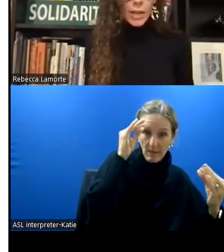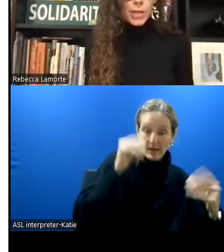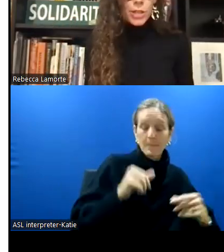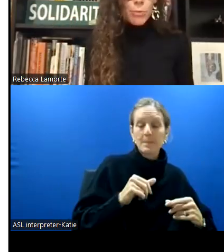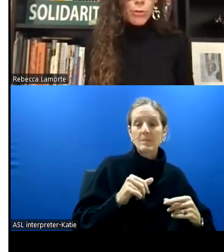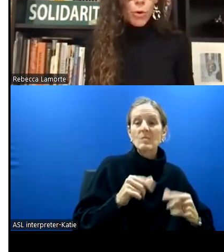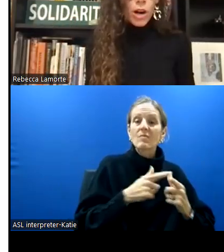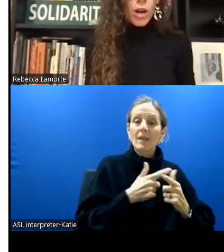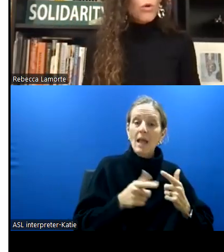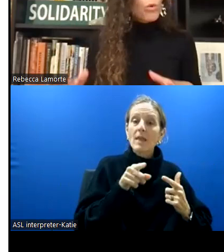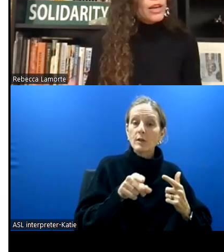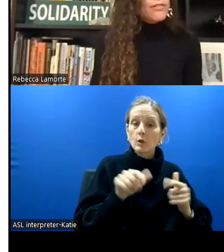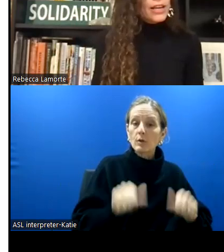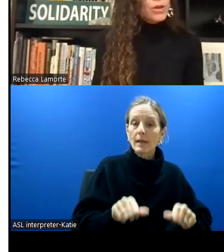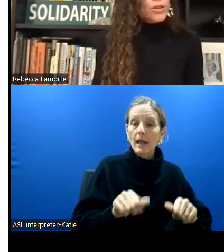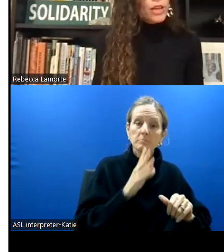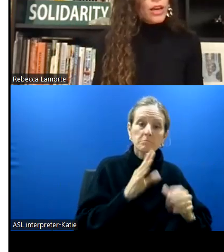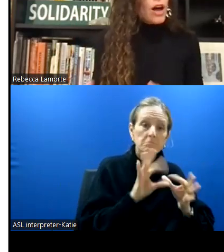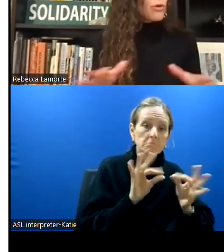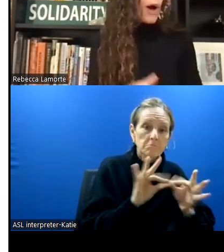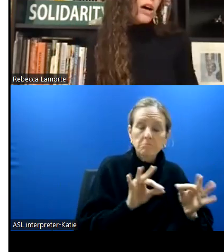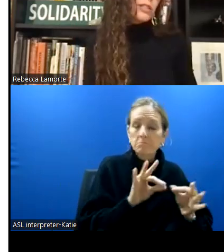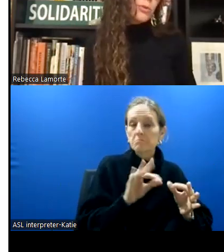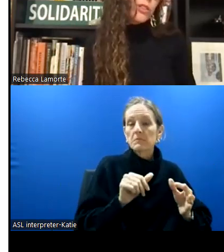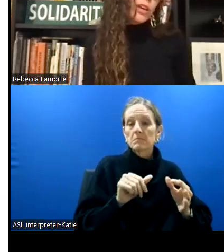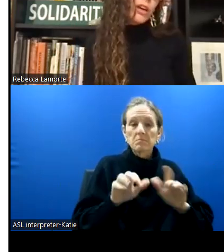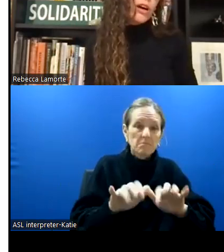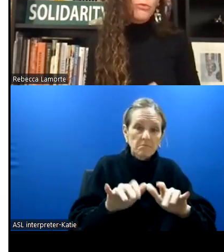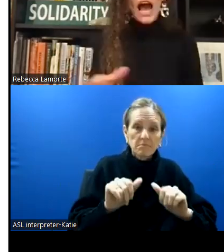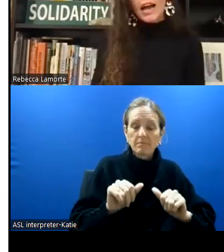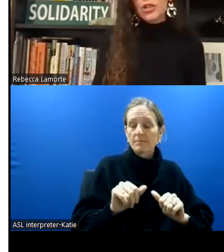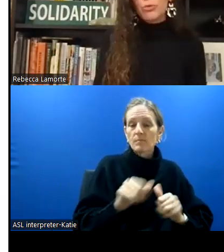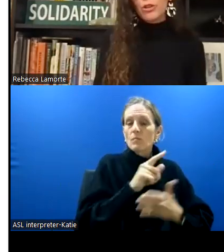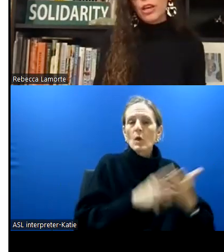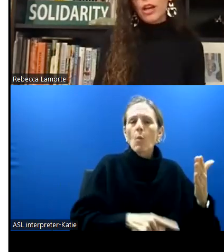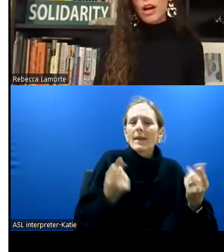like we did before, what an event you were thinking of, what policy you were thinking of, what action you were thinking of,